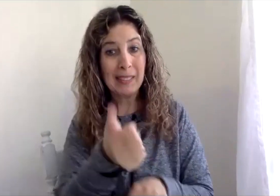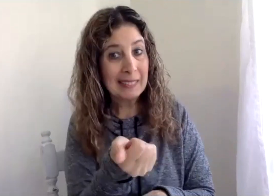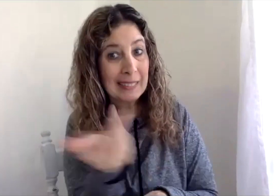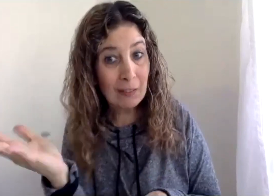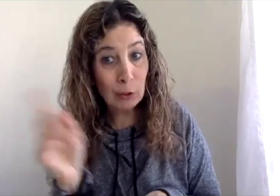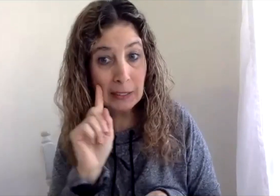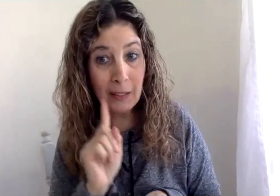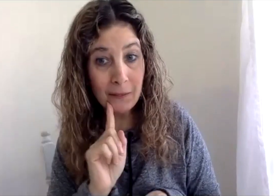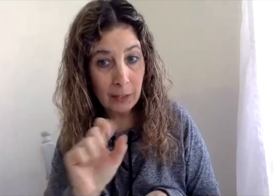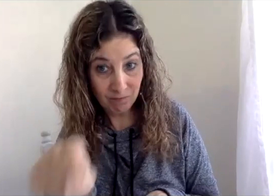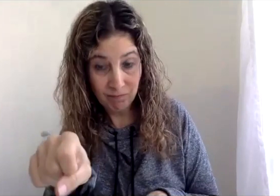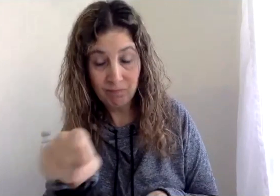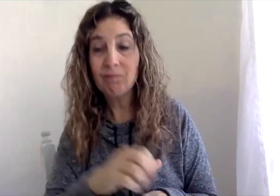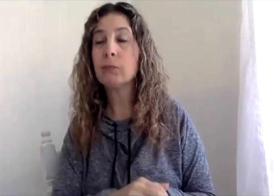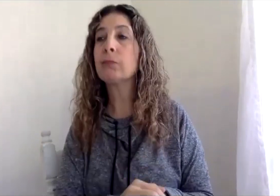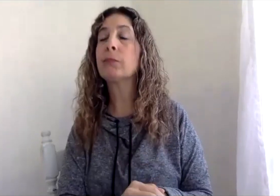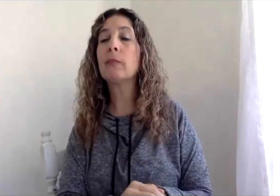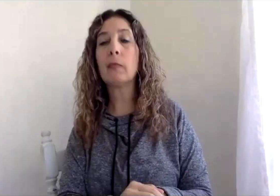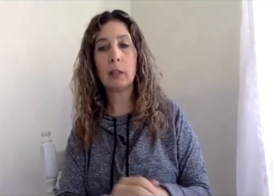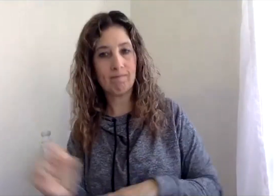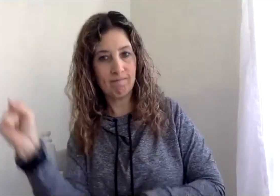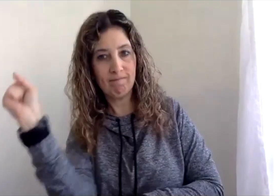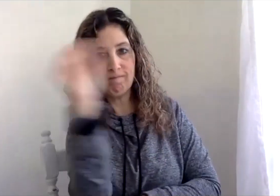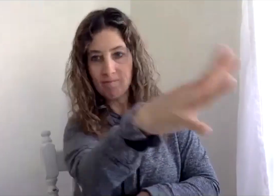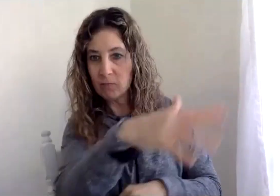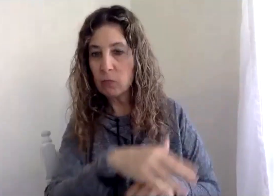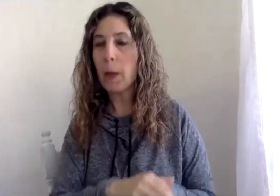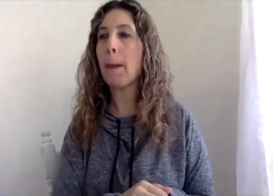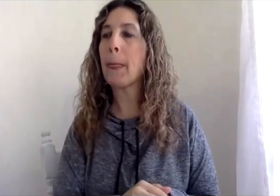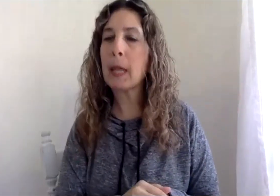and many of them come back from college/school. many of them apply to work there